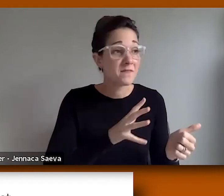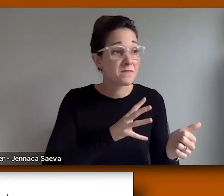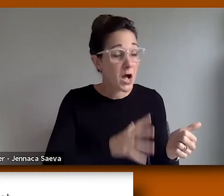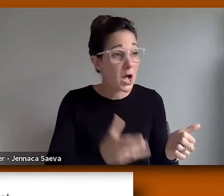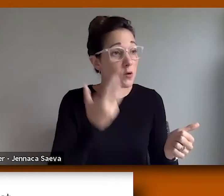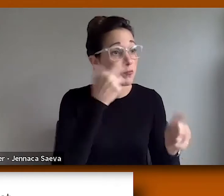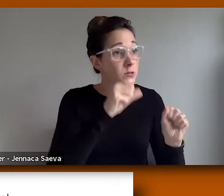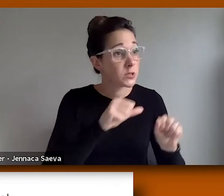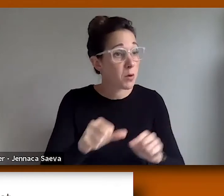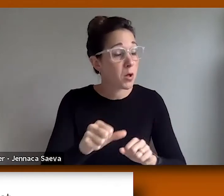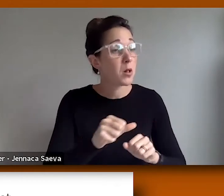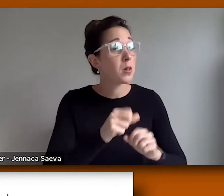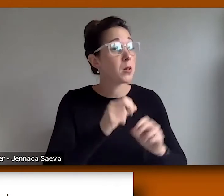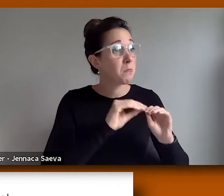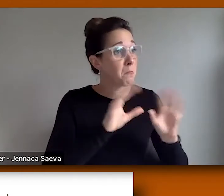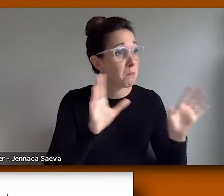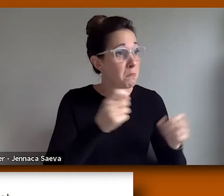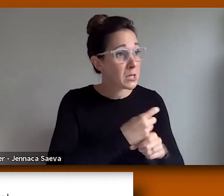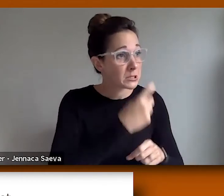we'll send it to the PI for approval.